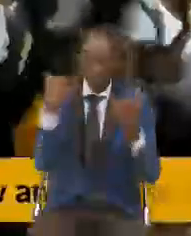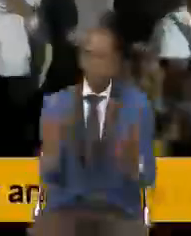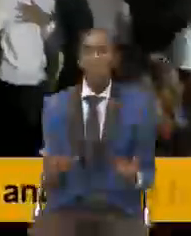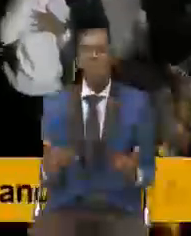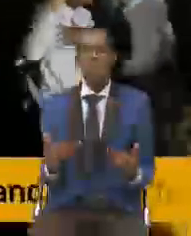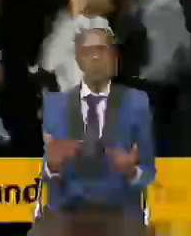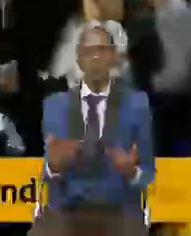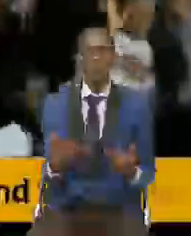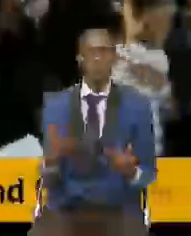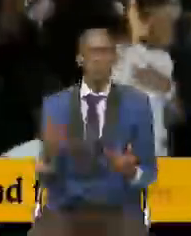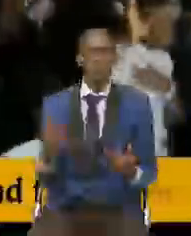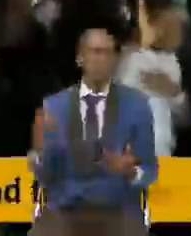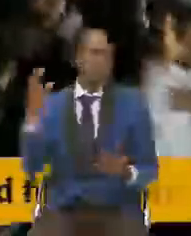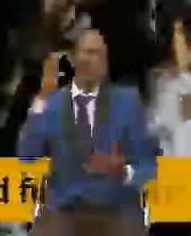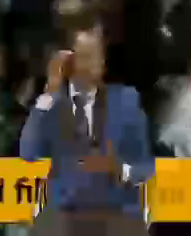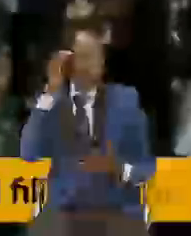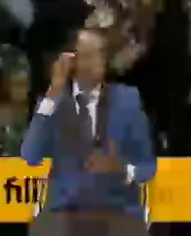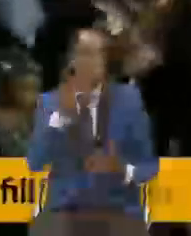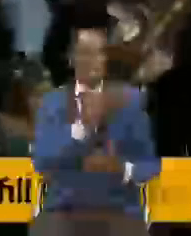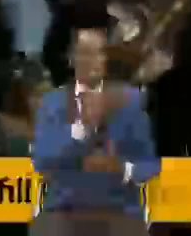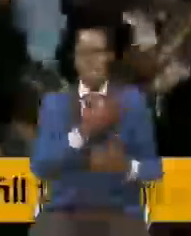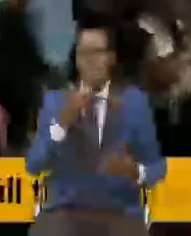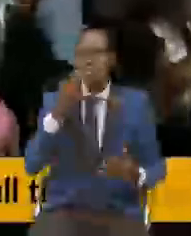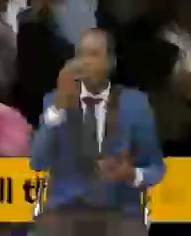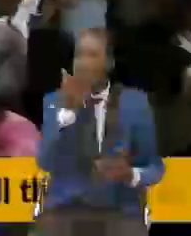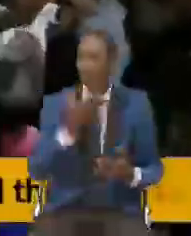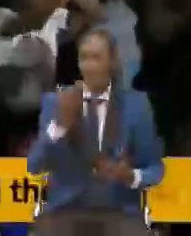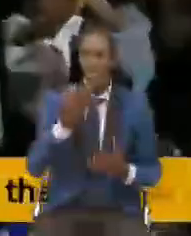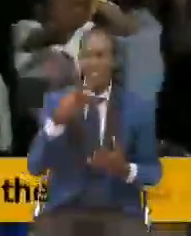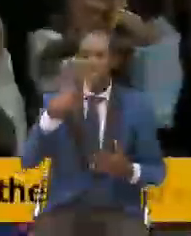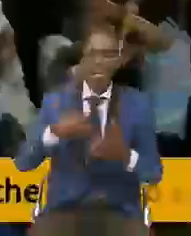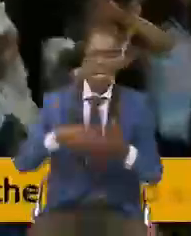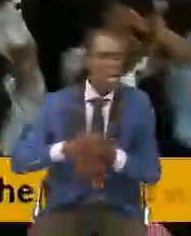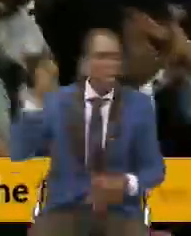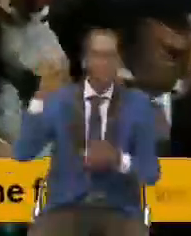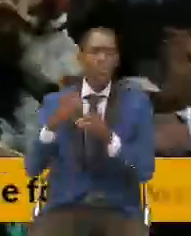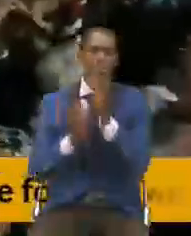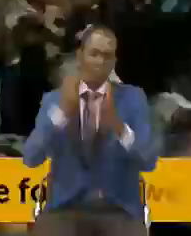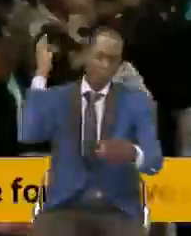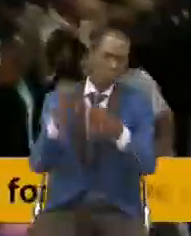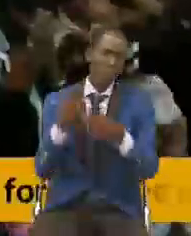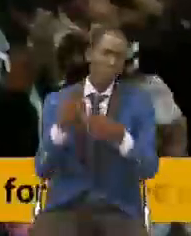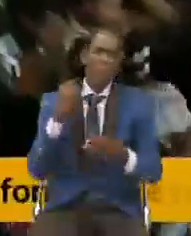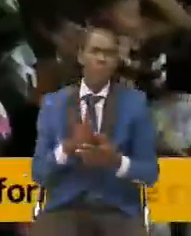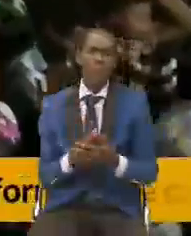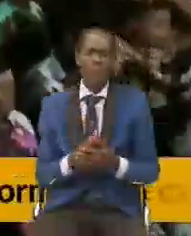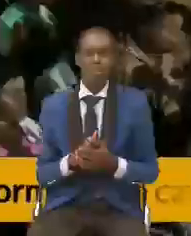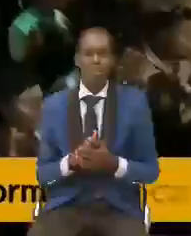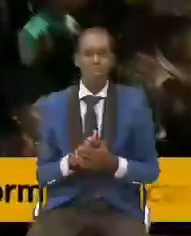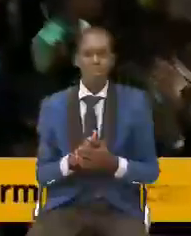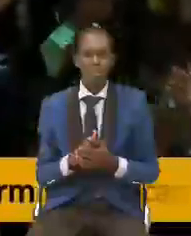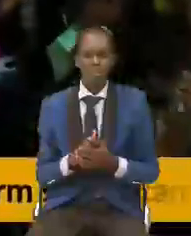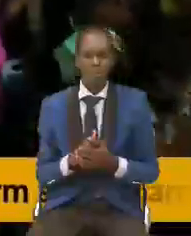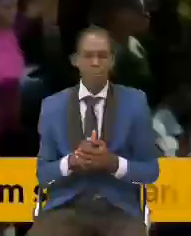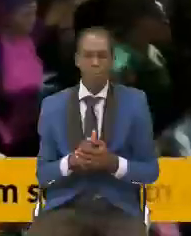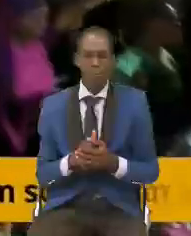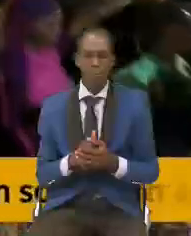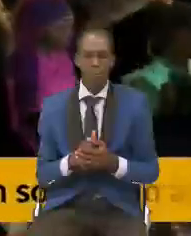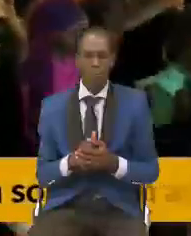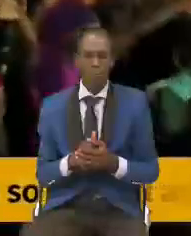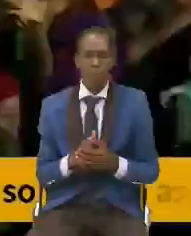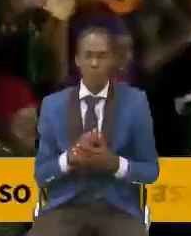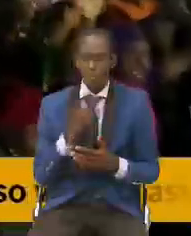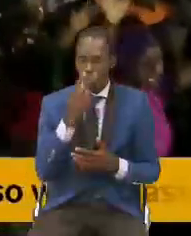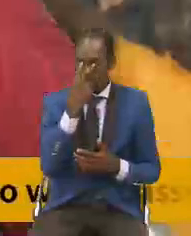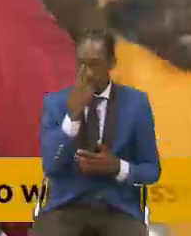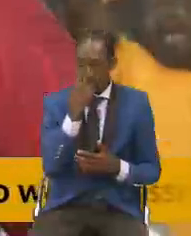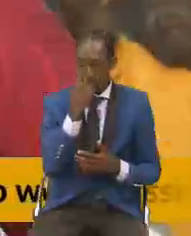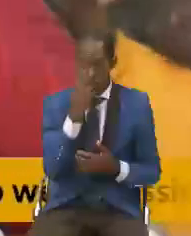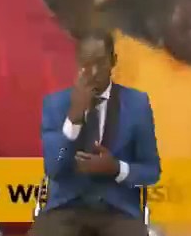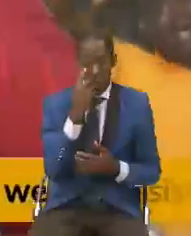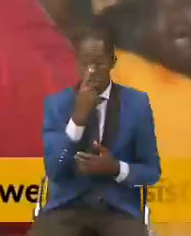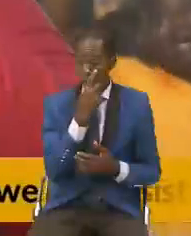right now your tongue right now hear and speak out in jesus name